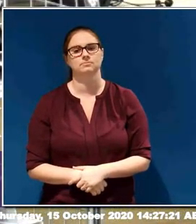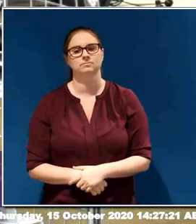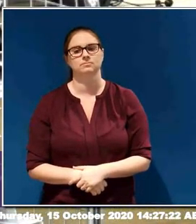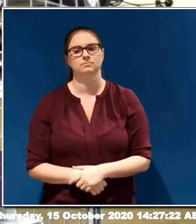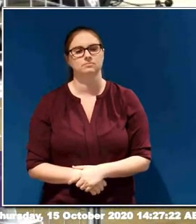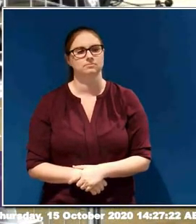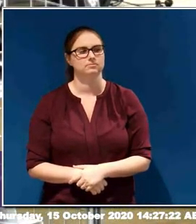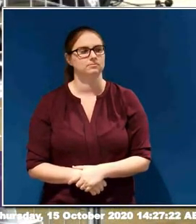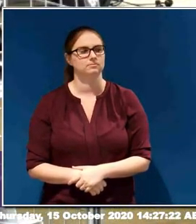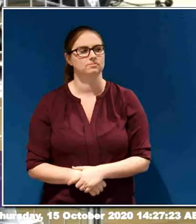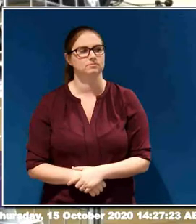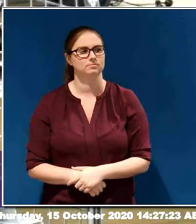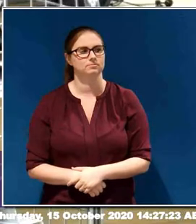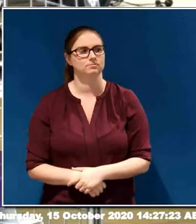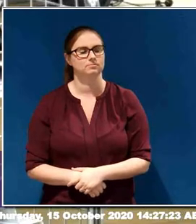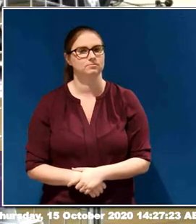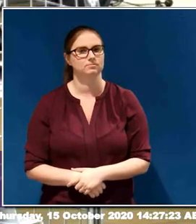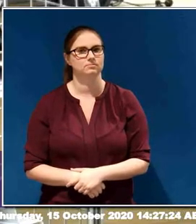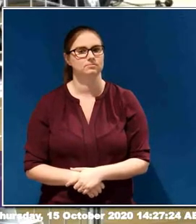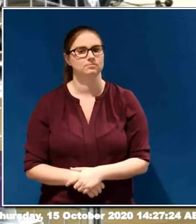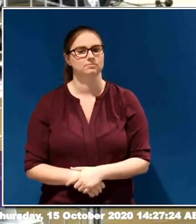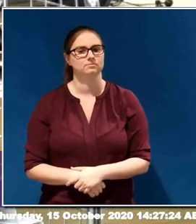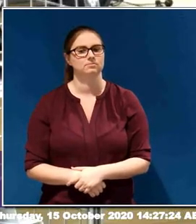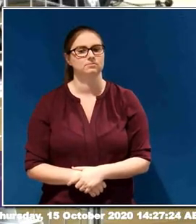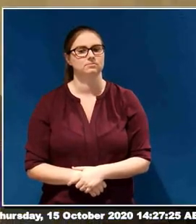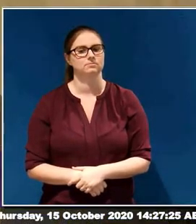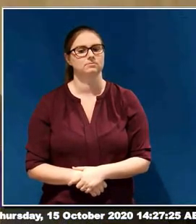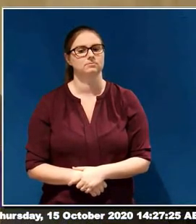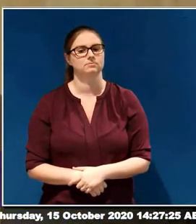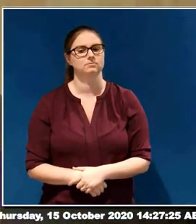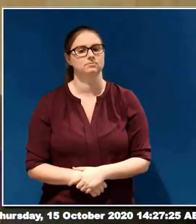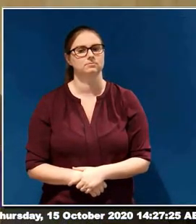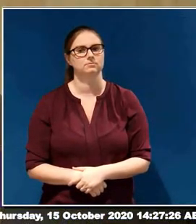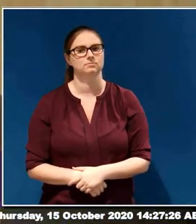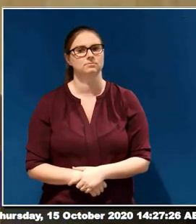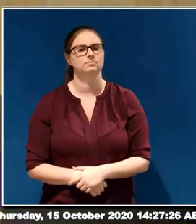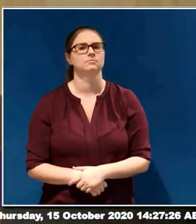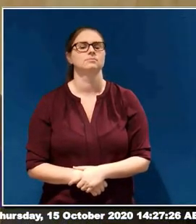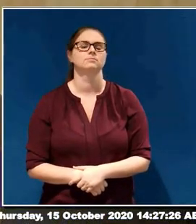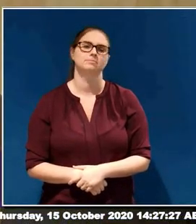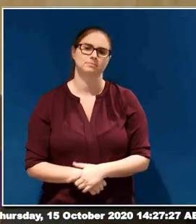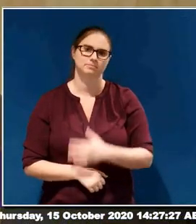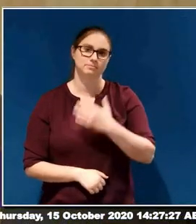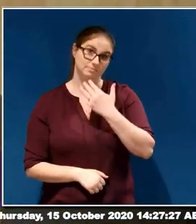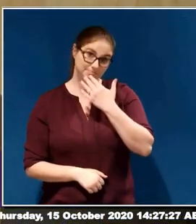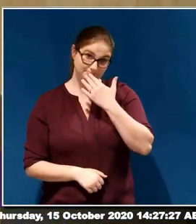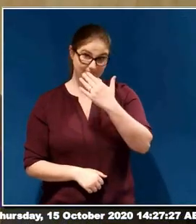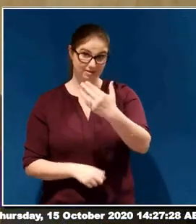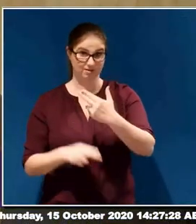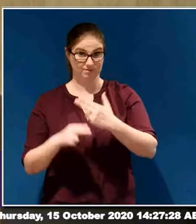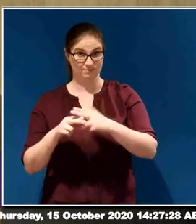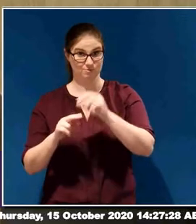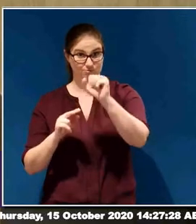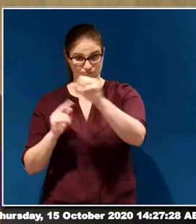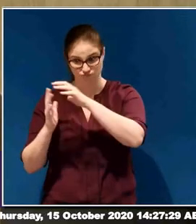Ms Howlett, I want to thank you for your comprehensive statement which does contain a lot more information than we've gone through today here.